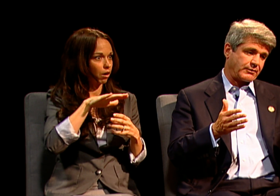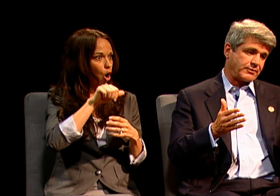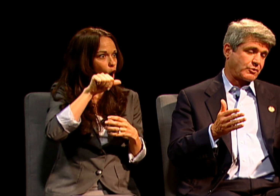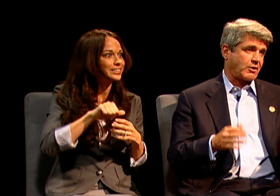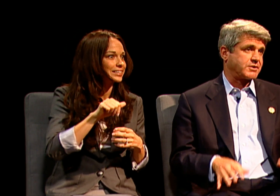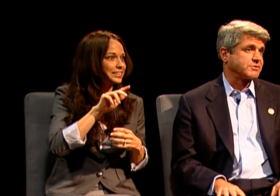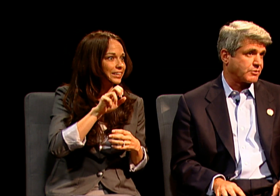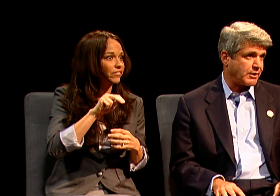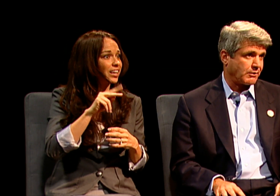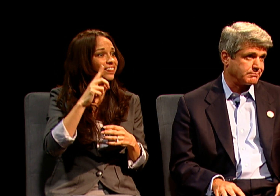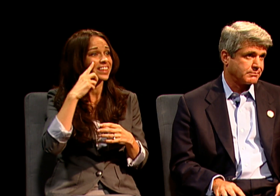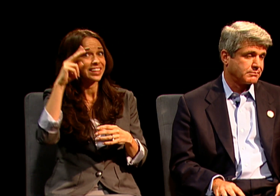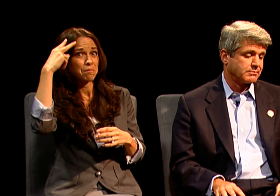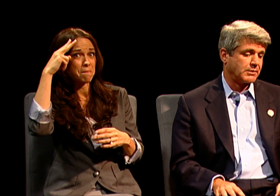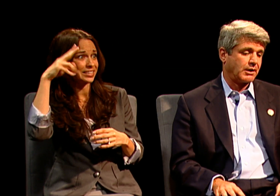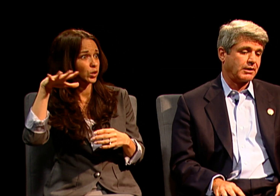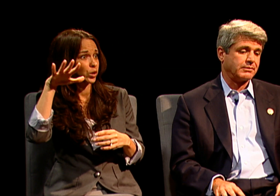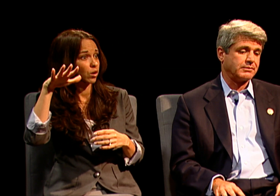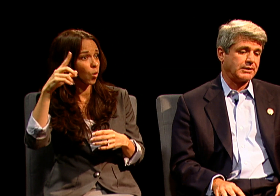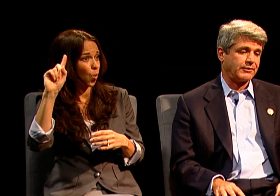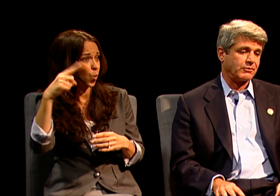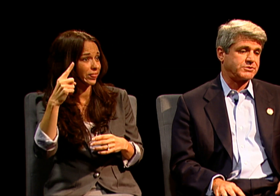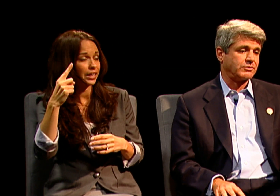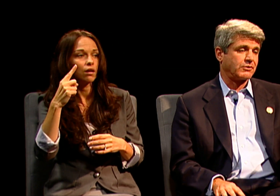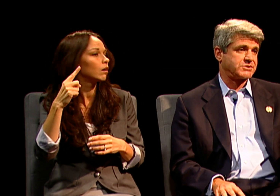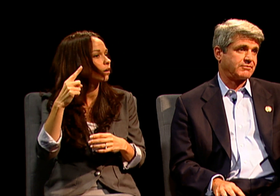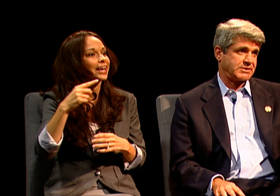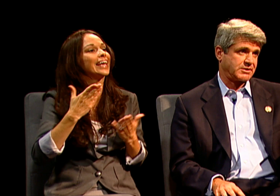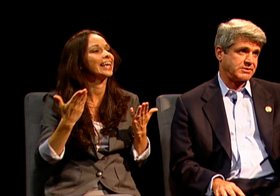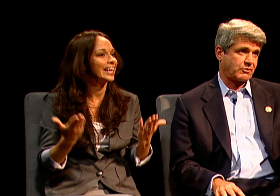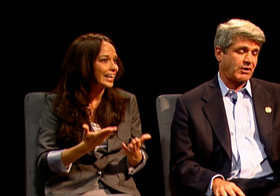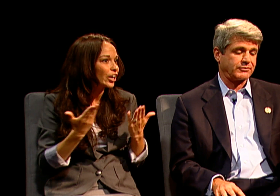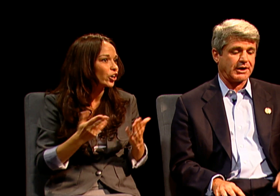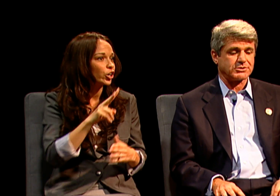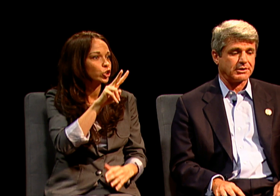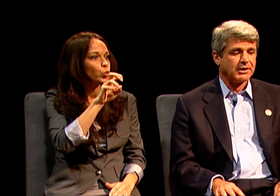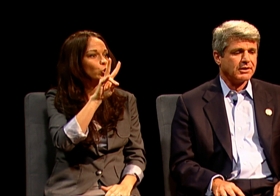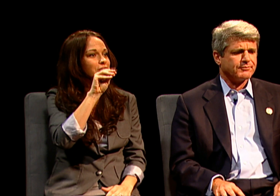THE DRUG CARTELS ARE HERE. AND THEY'RE IN 270 CITIES ACROSS THE NATION.